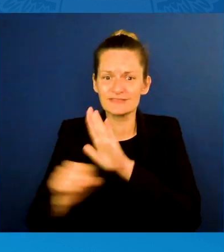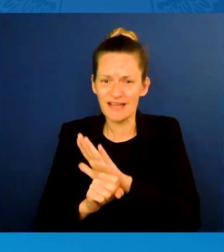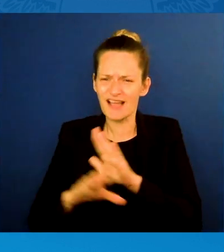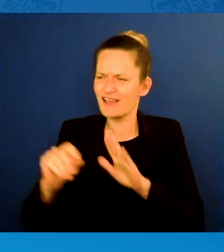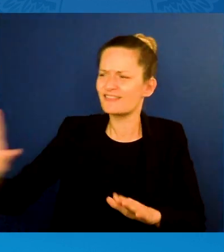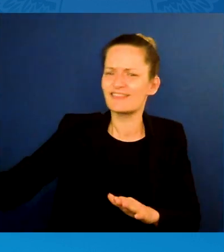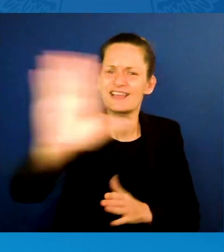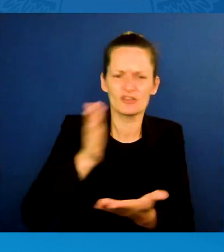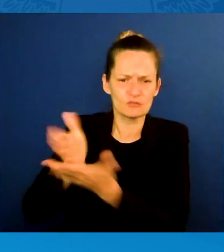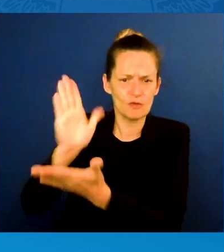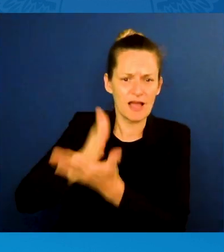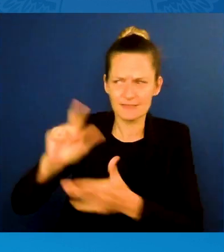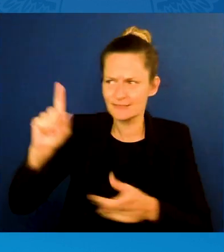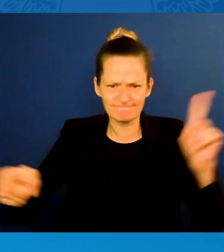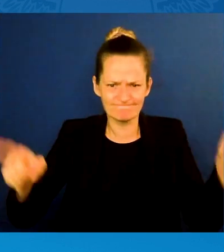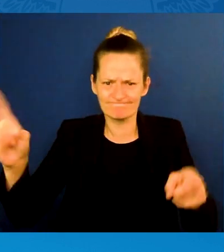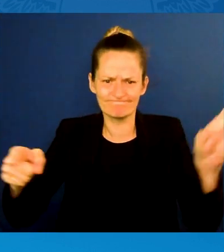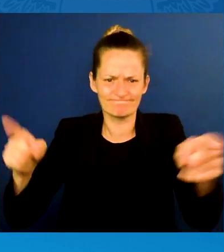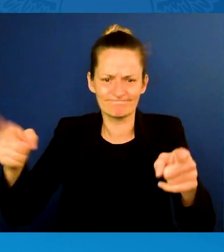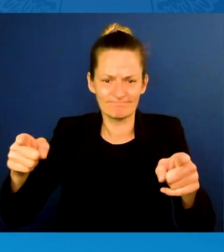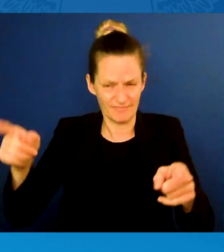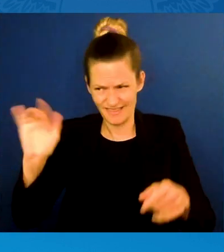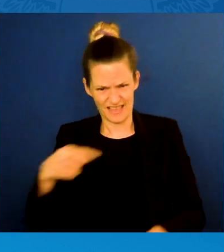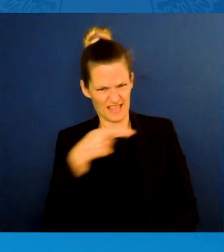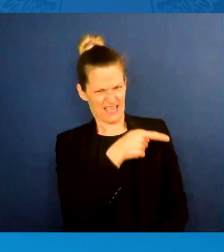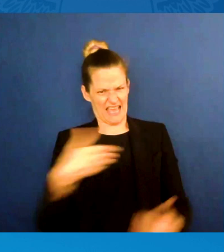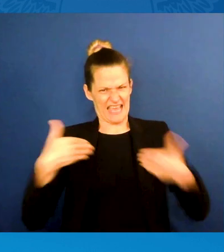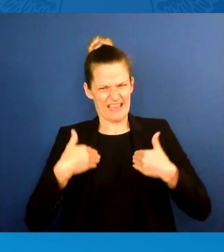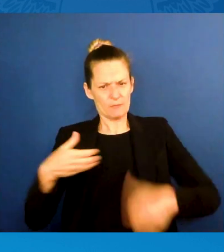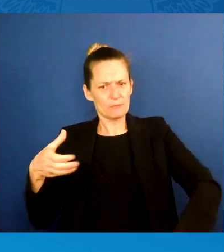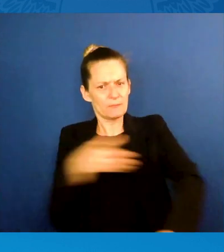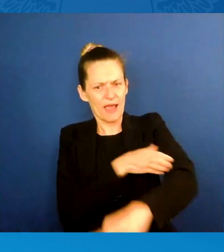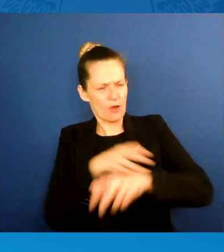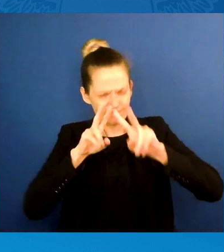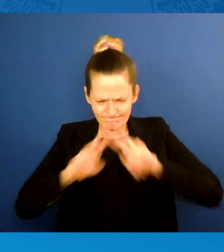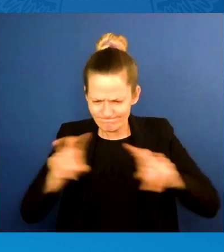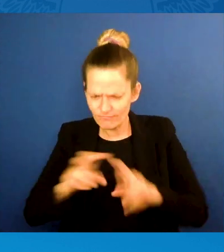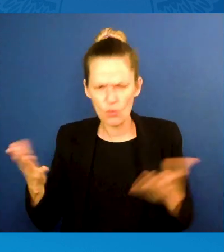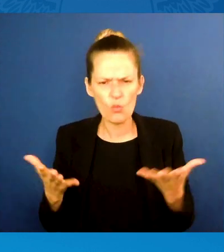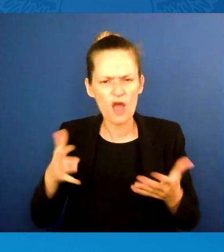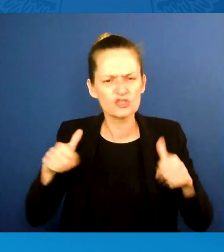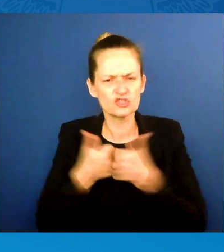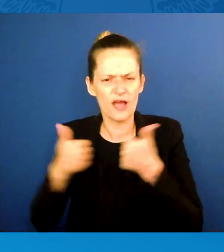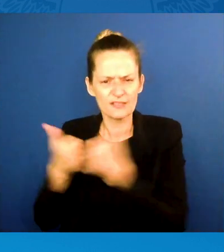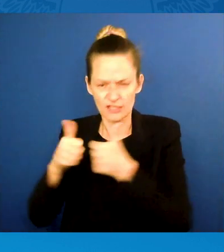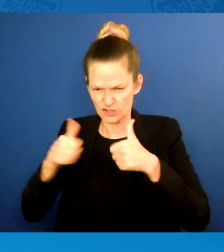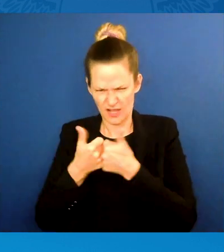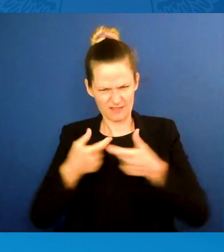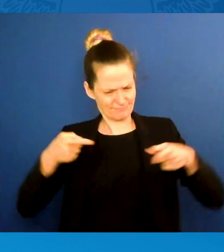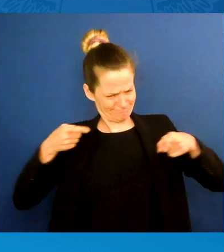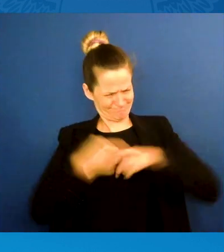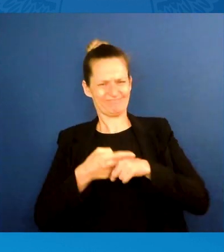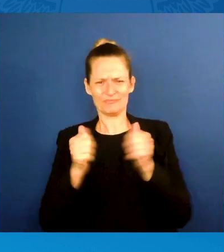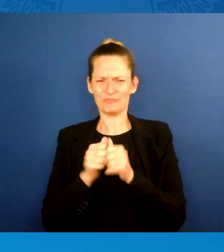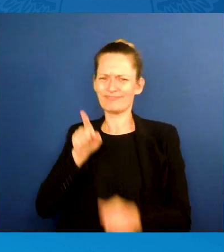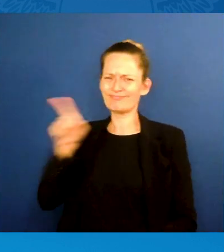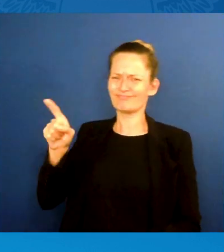and potentially challenge the constitutionality of laws that are being passed in their states; and to convene legal organizations,